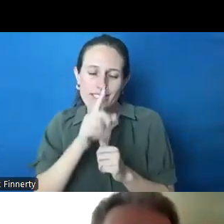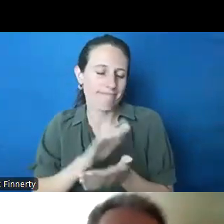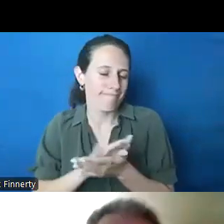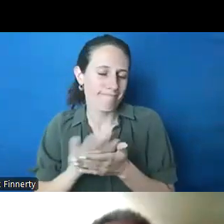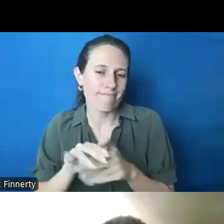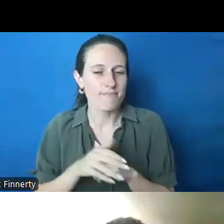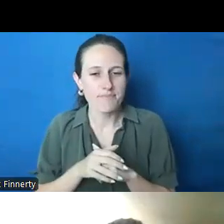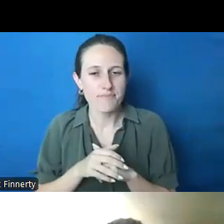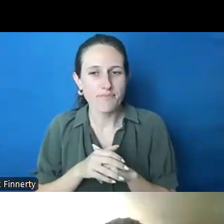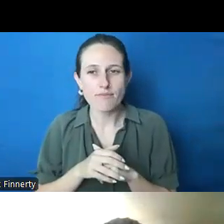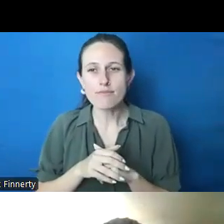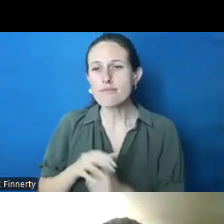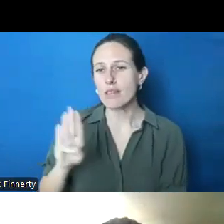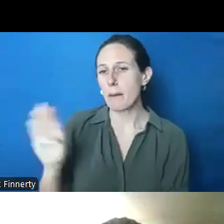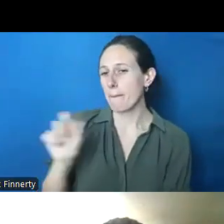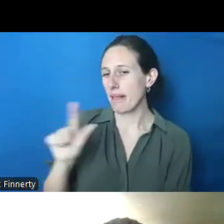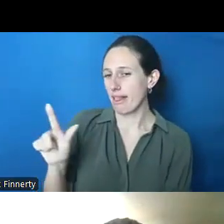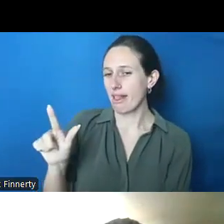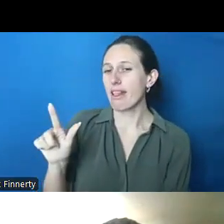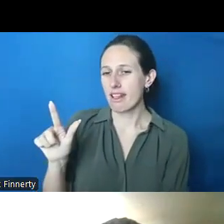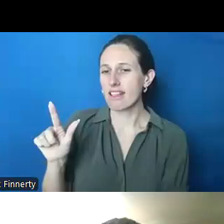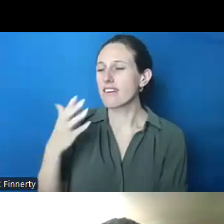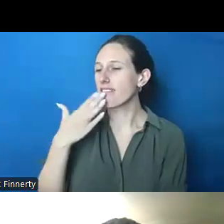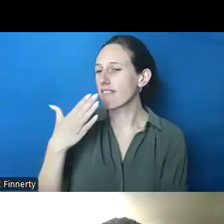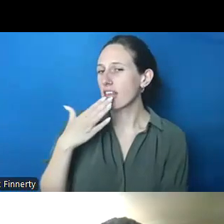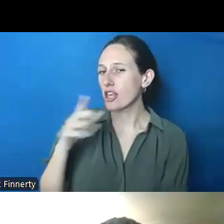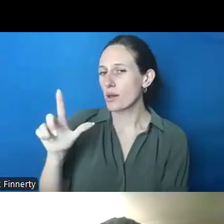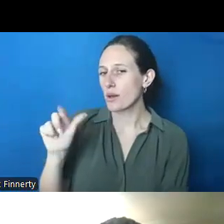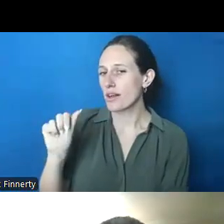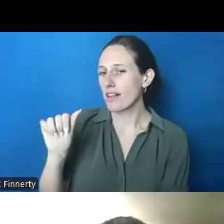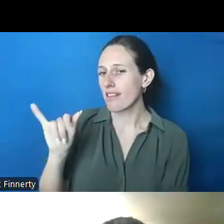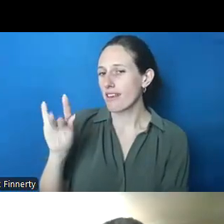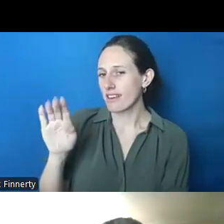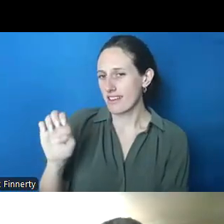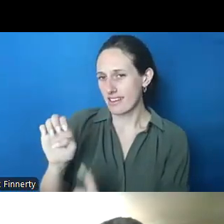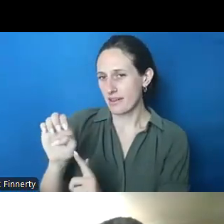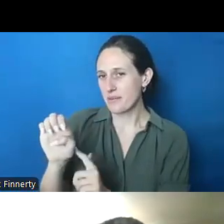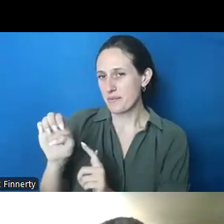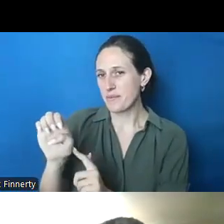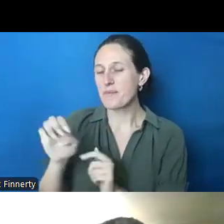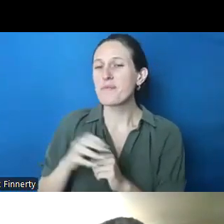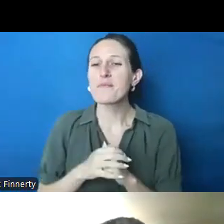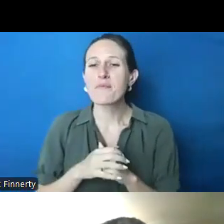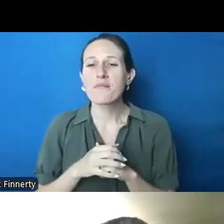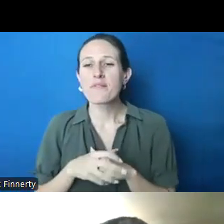Richard: Bill: Thank you, Lanie. That was wonderful, and again, a reminder, too, that disabilities